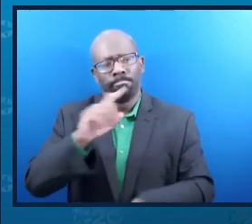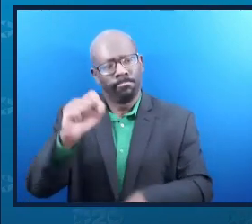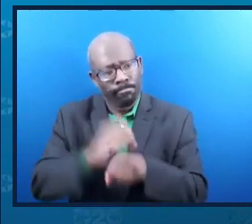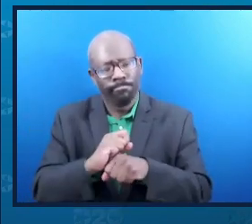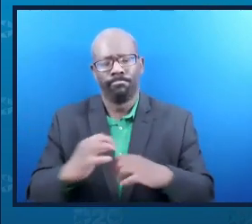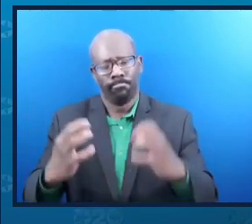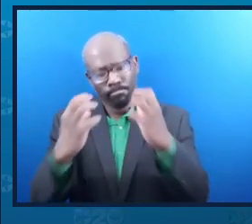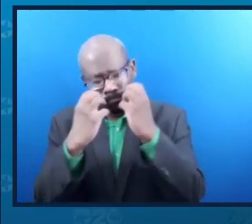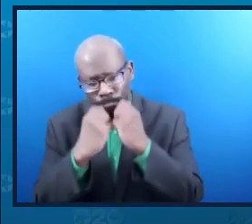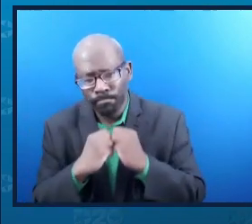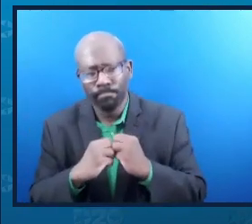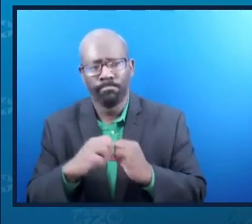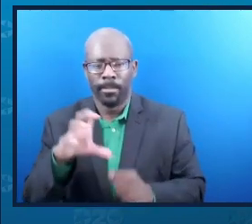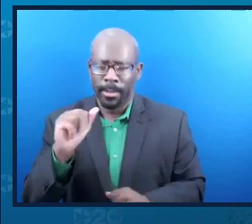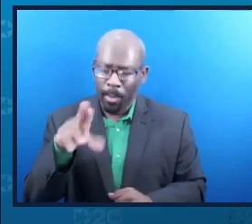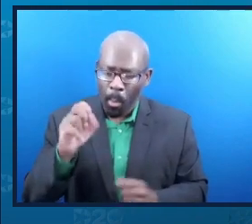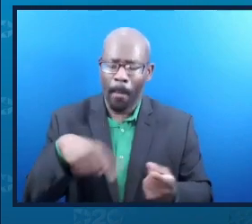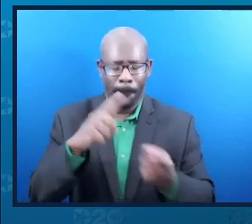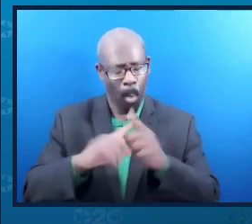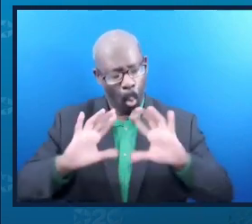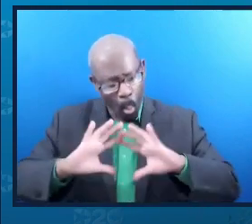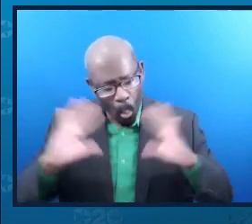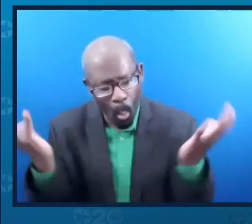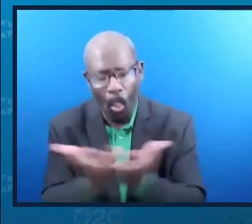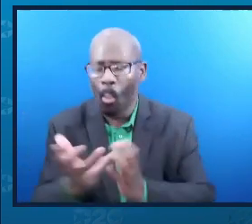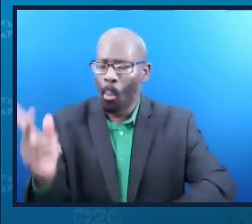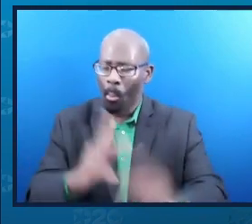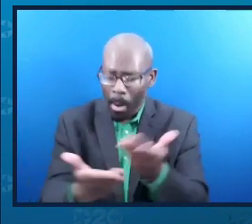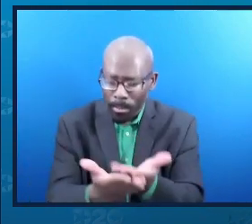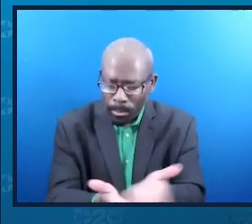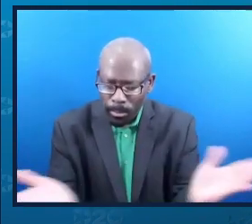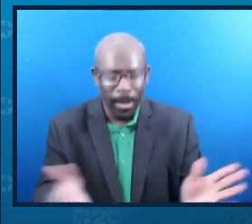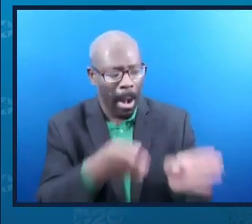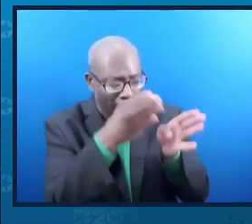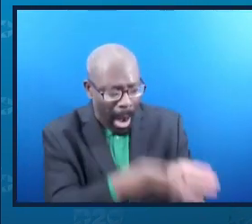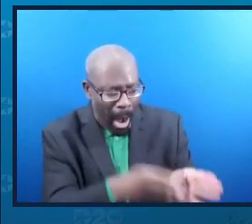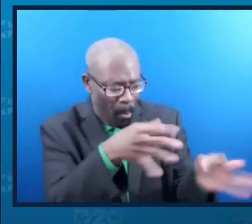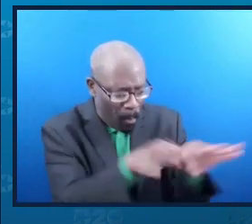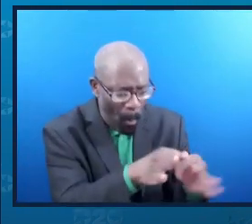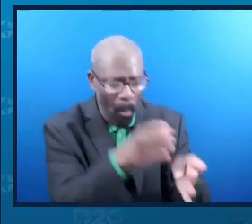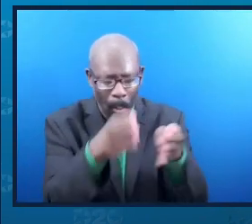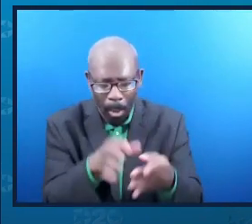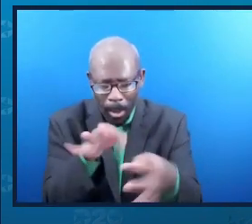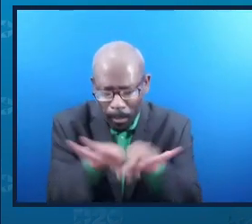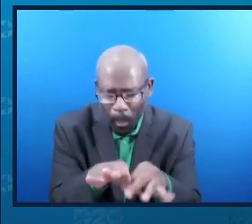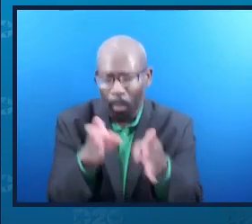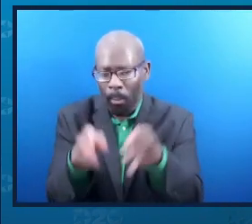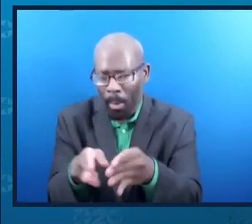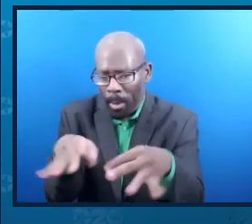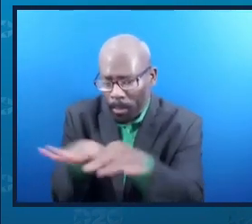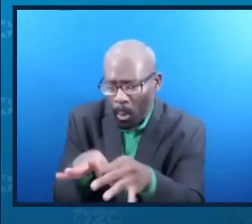EVERY AMERICAN.